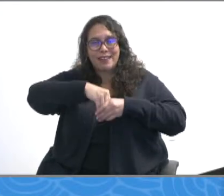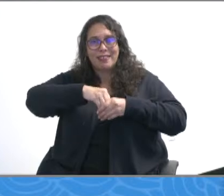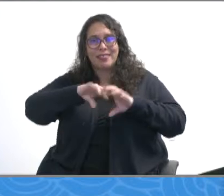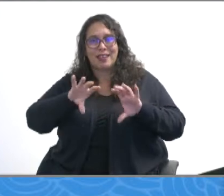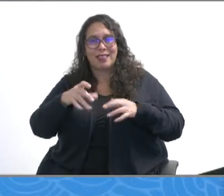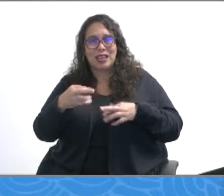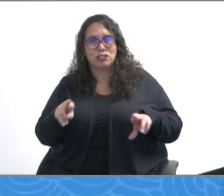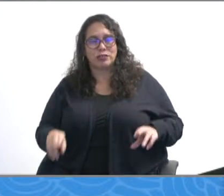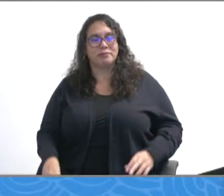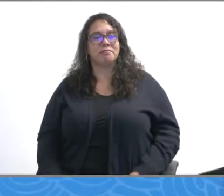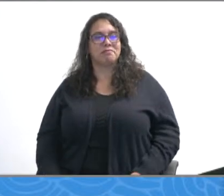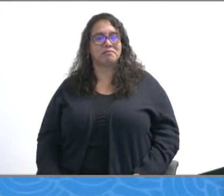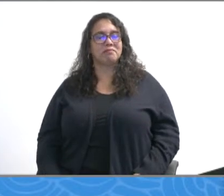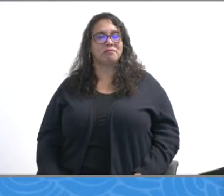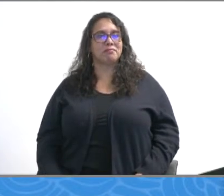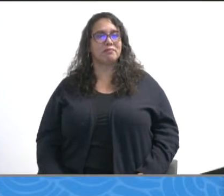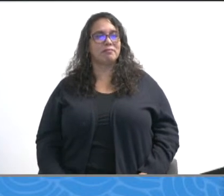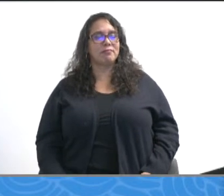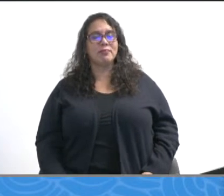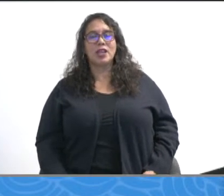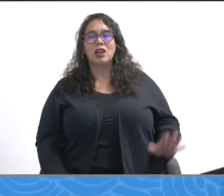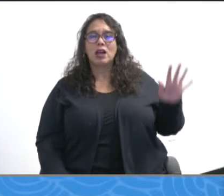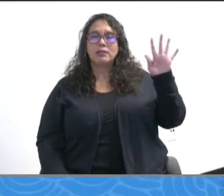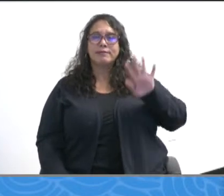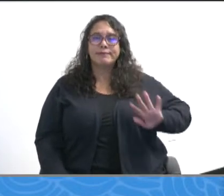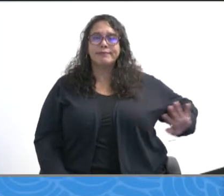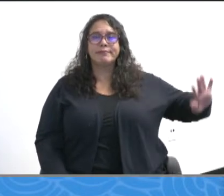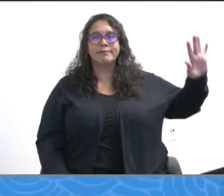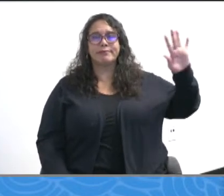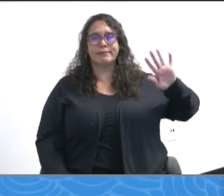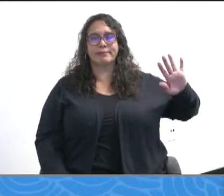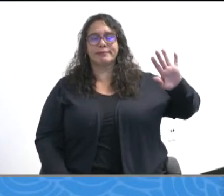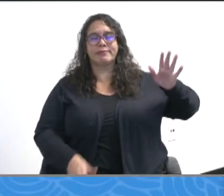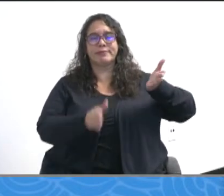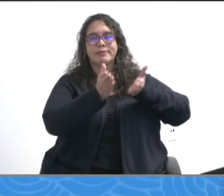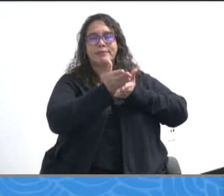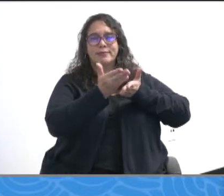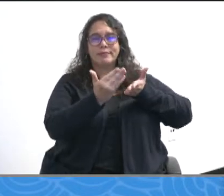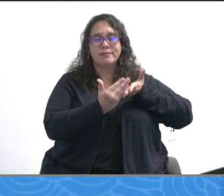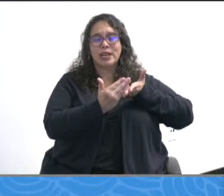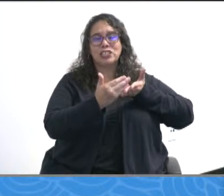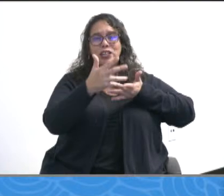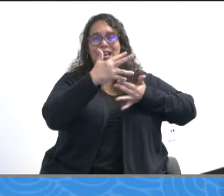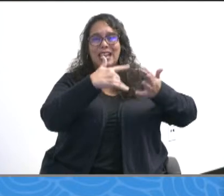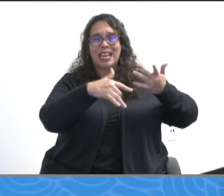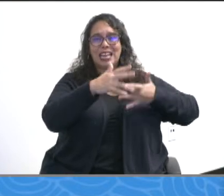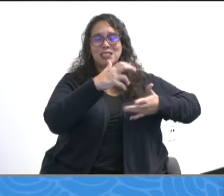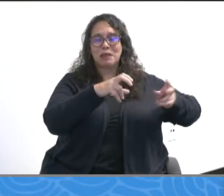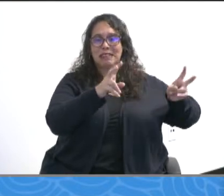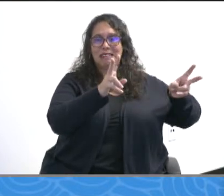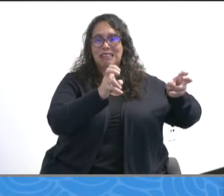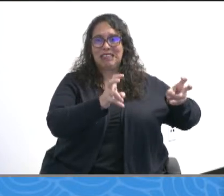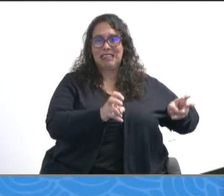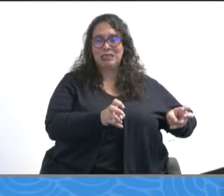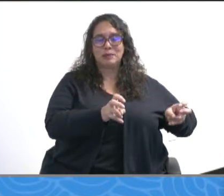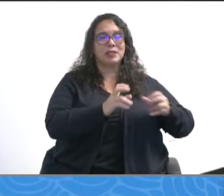And so from all of these budget engagement pieces and the themes from the answers to the questions,